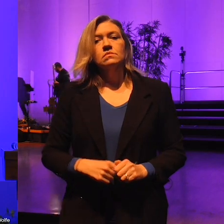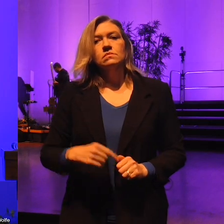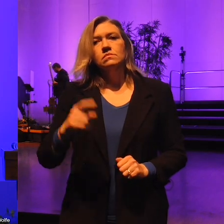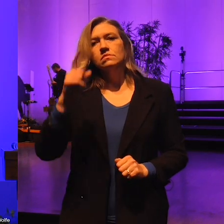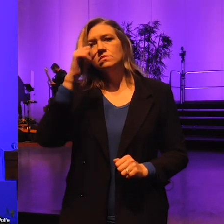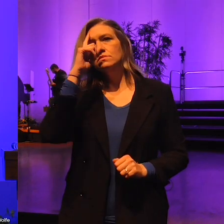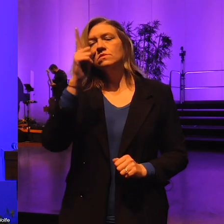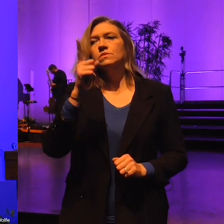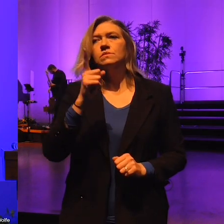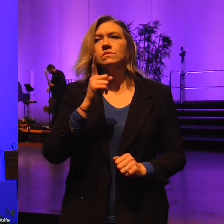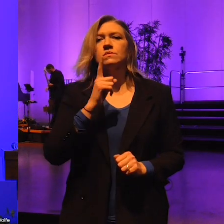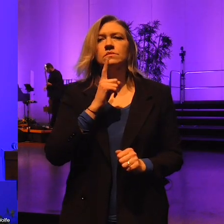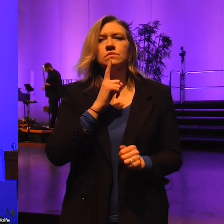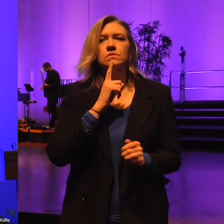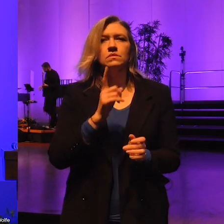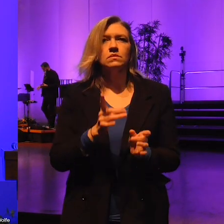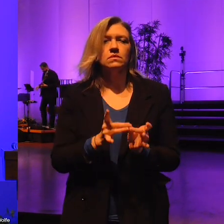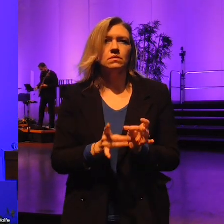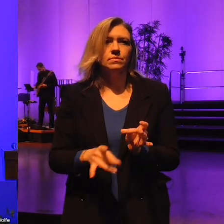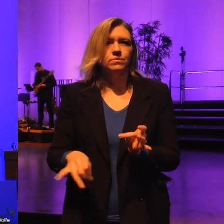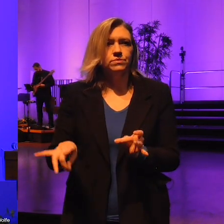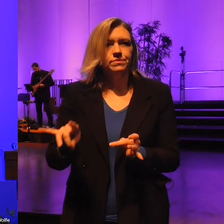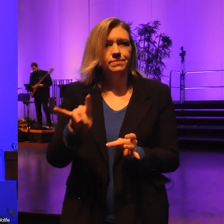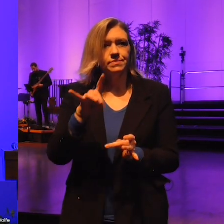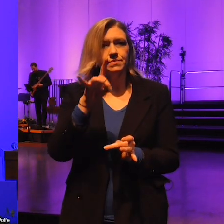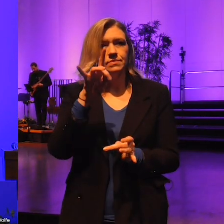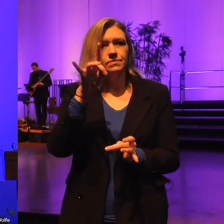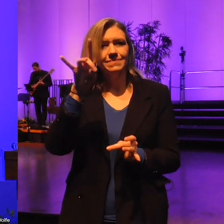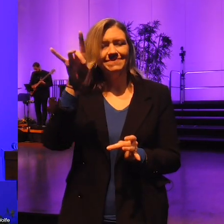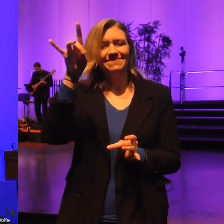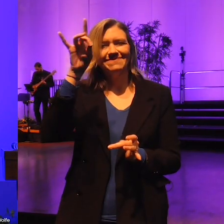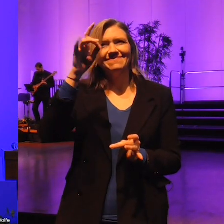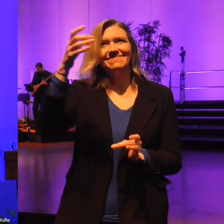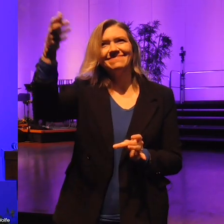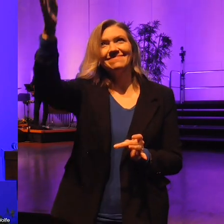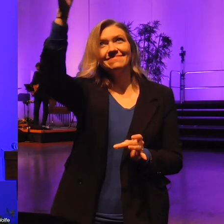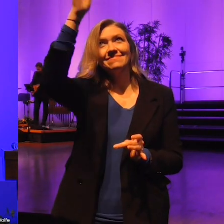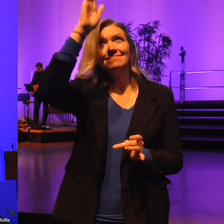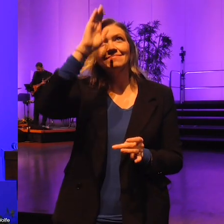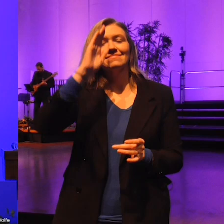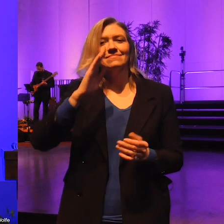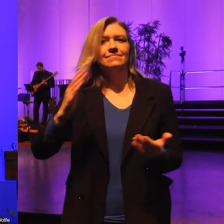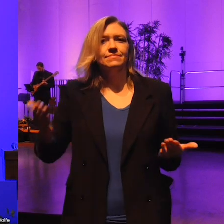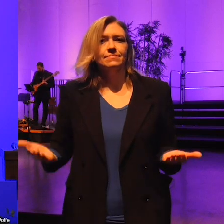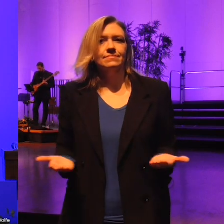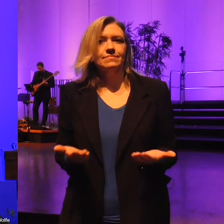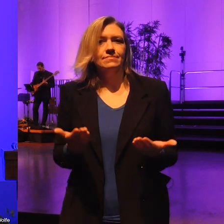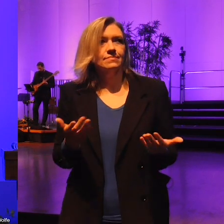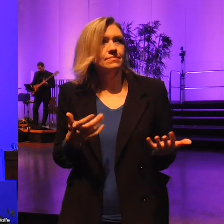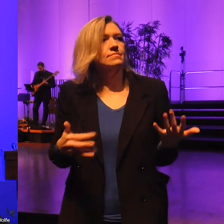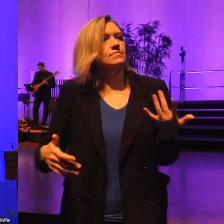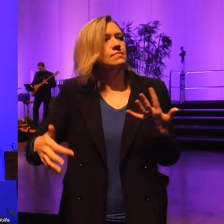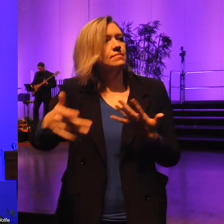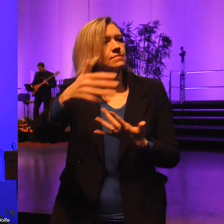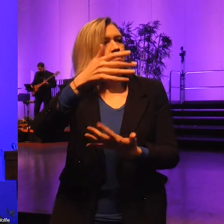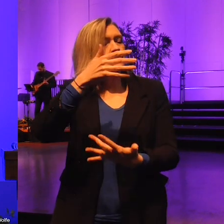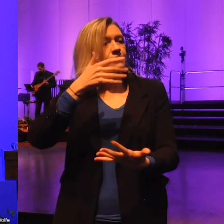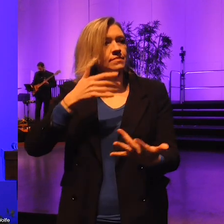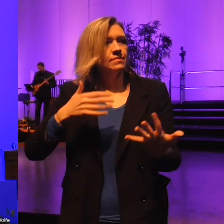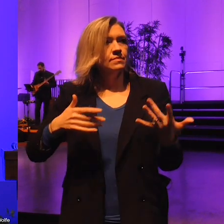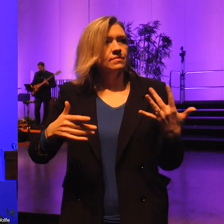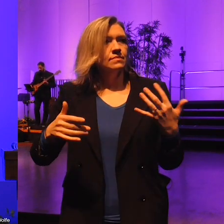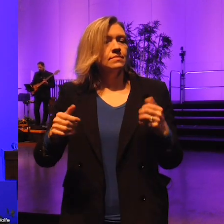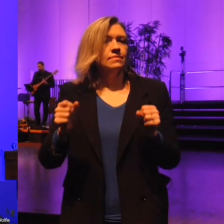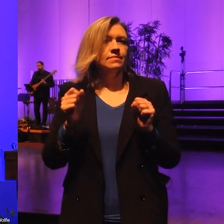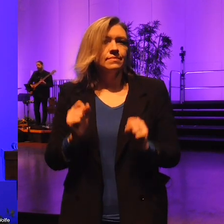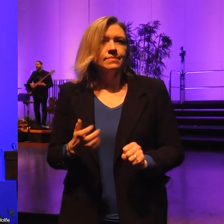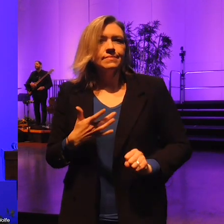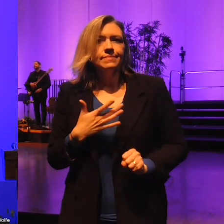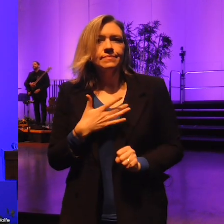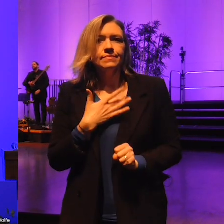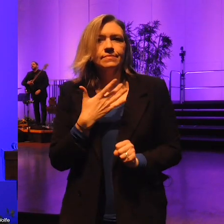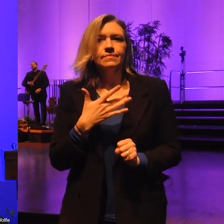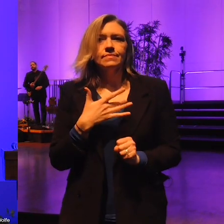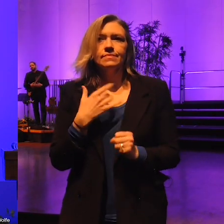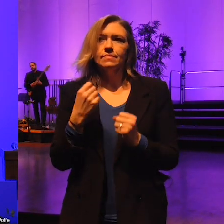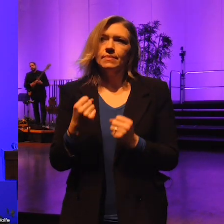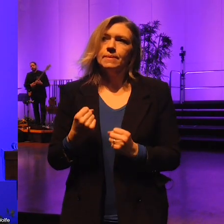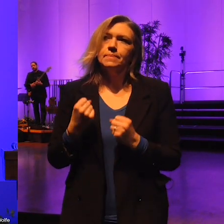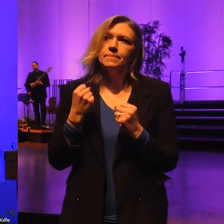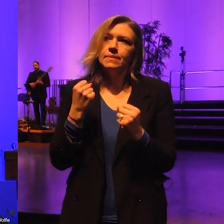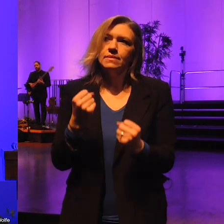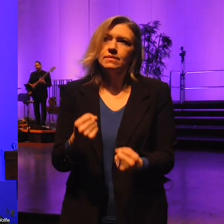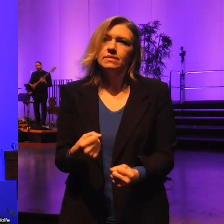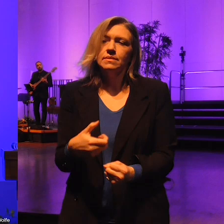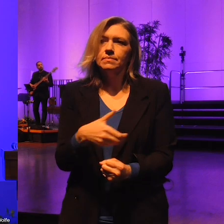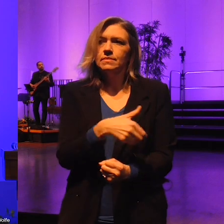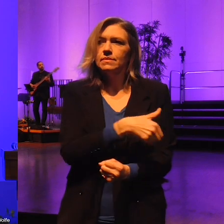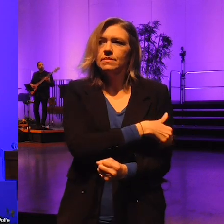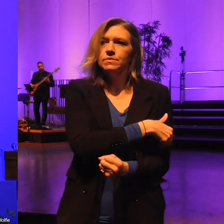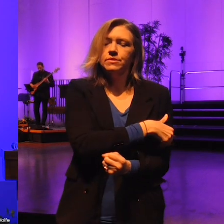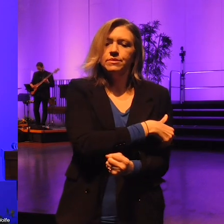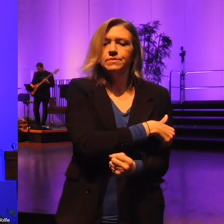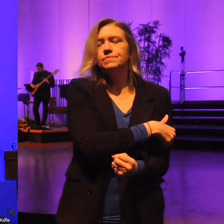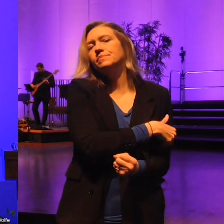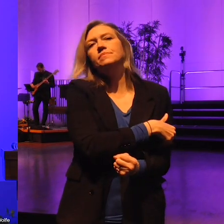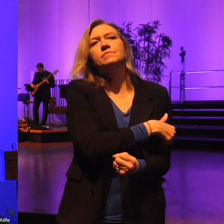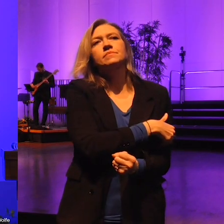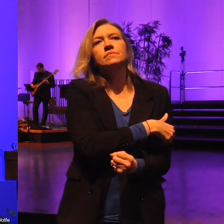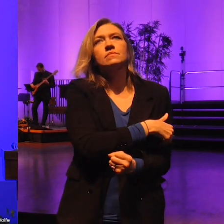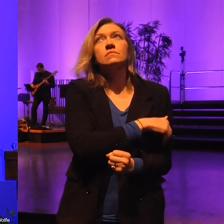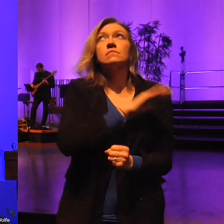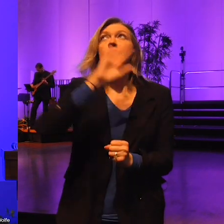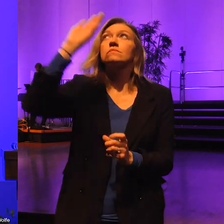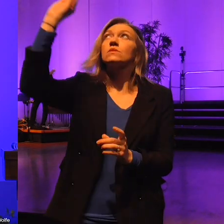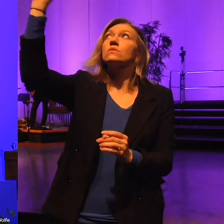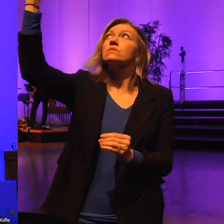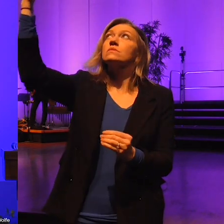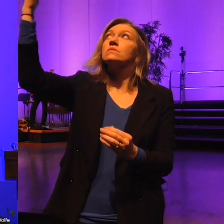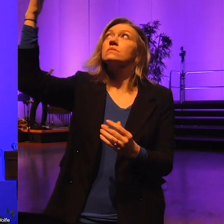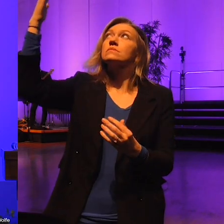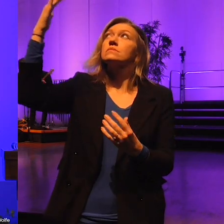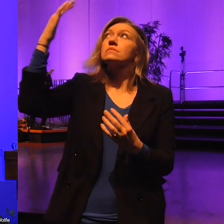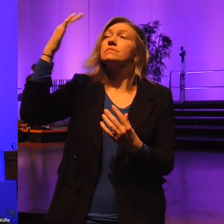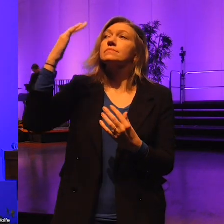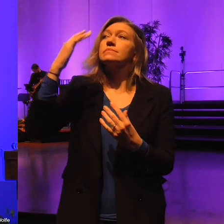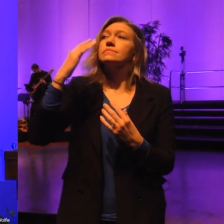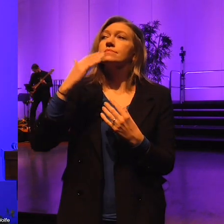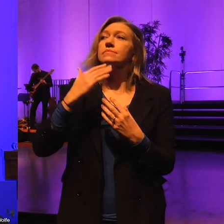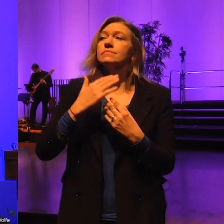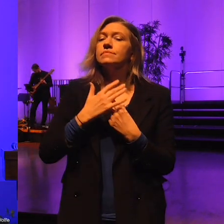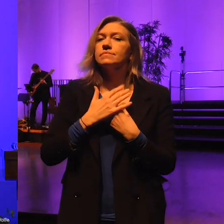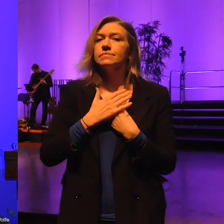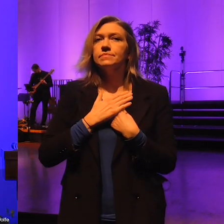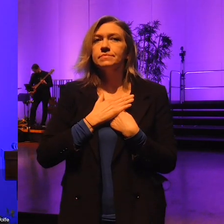surely the presence of God is in this place I can feel the mighty power and the grace